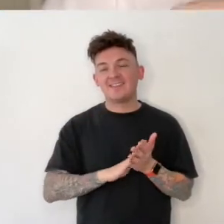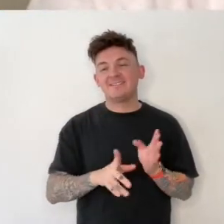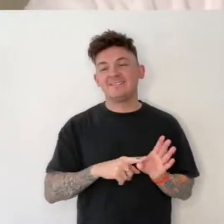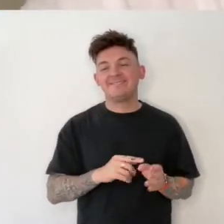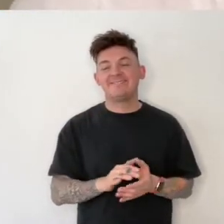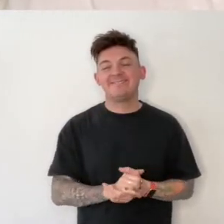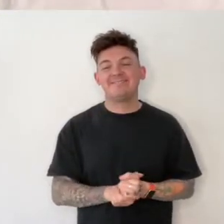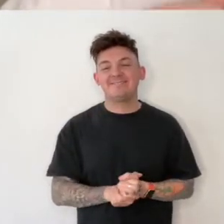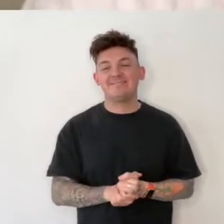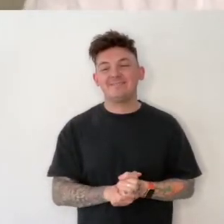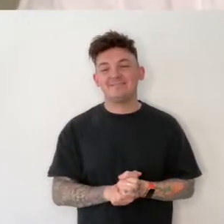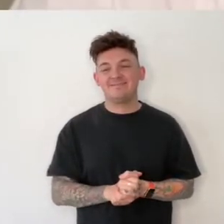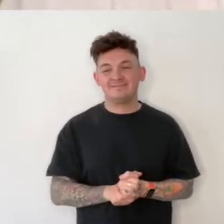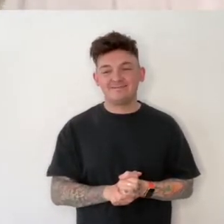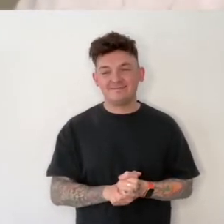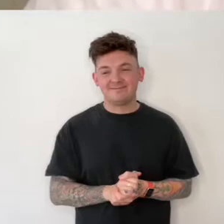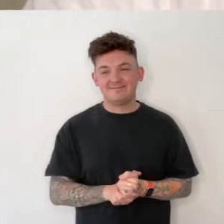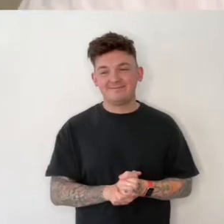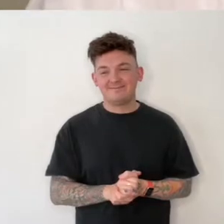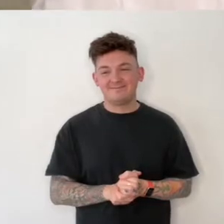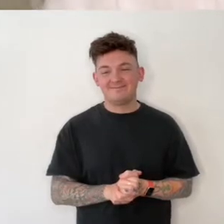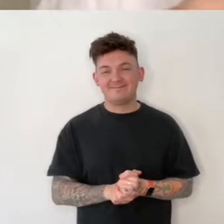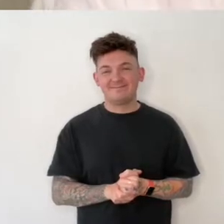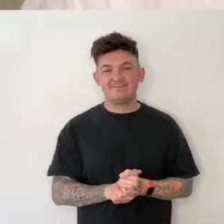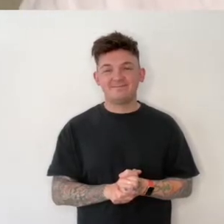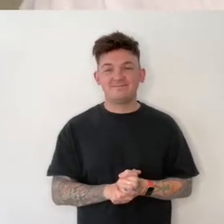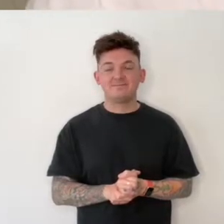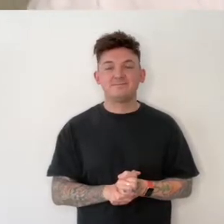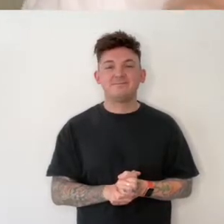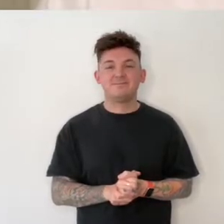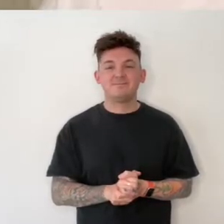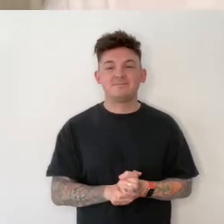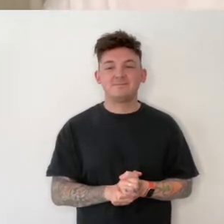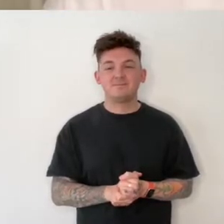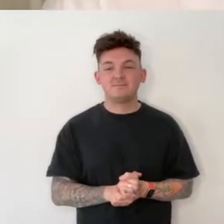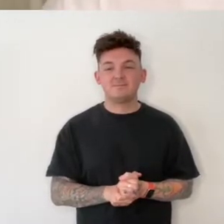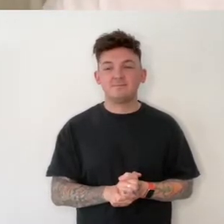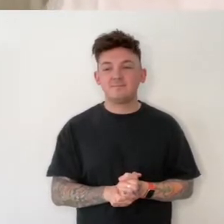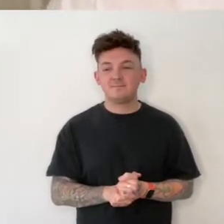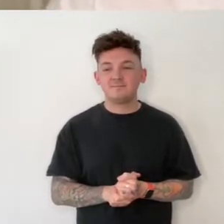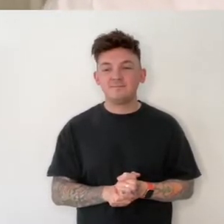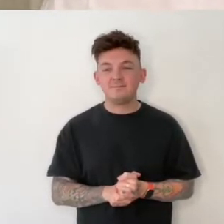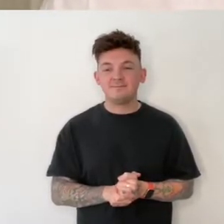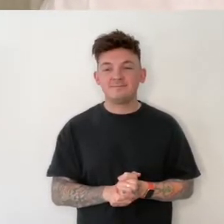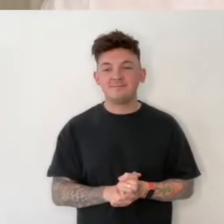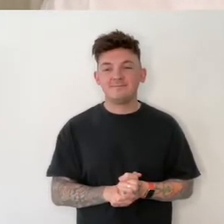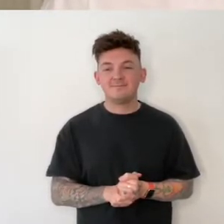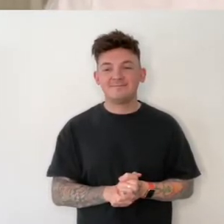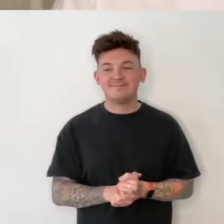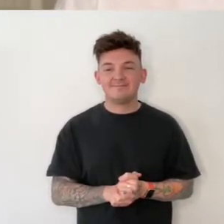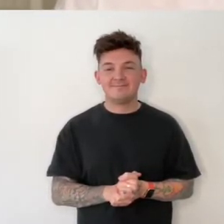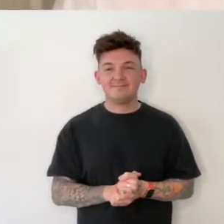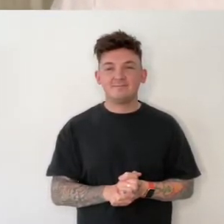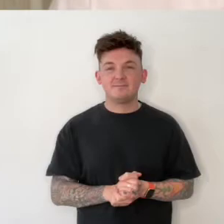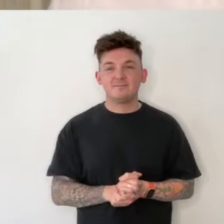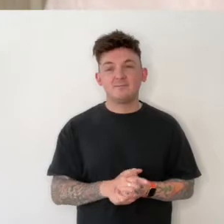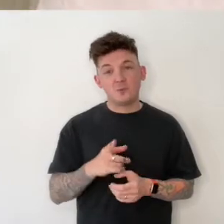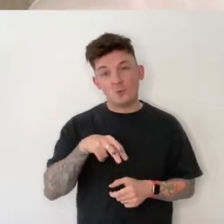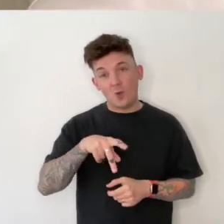Do you want to come and say hello to your aunt Cathy?